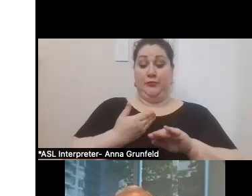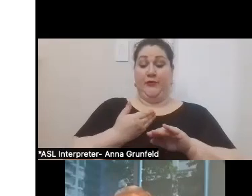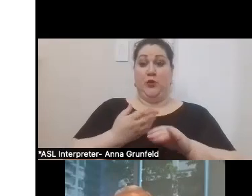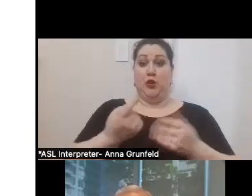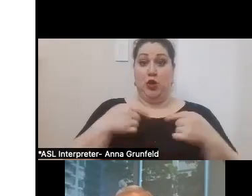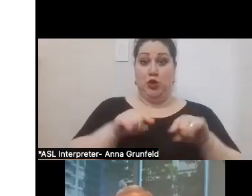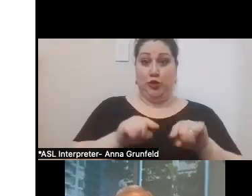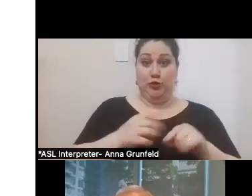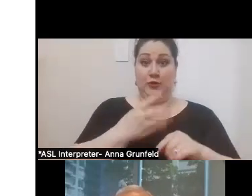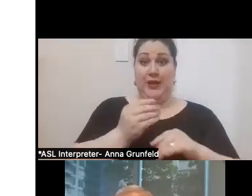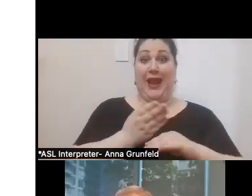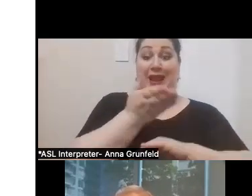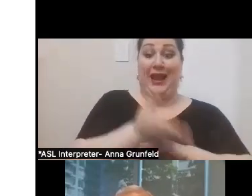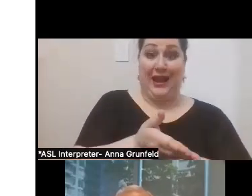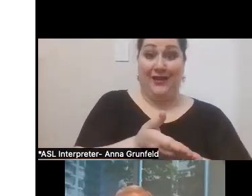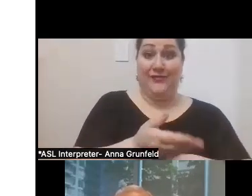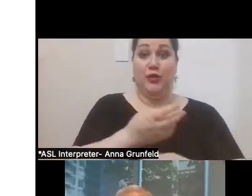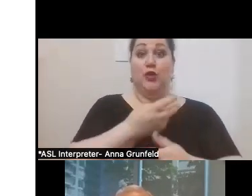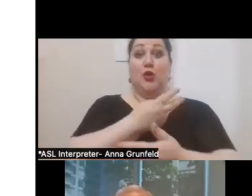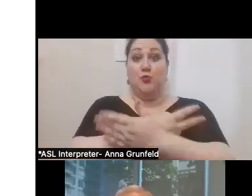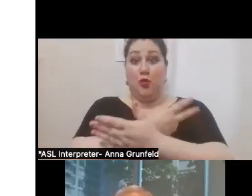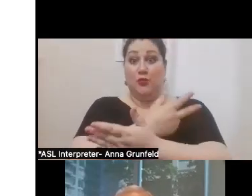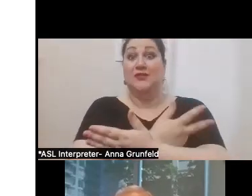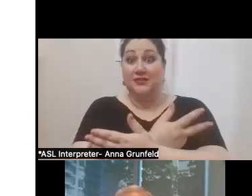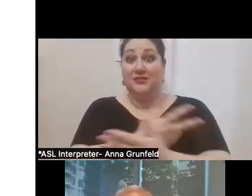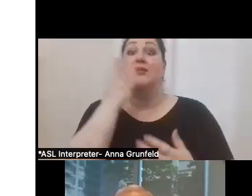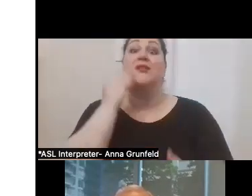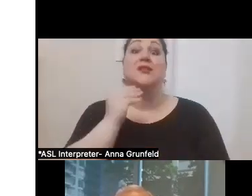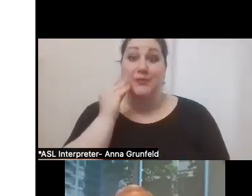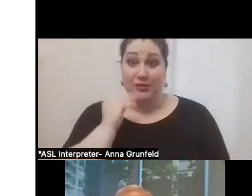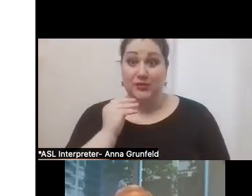However, it is really important to note that not